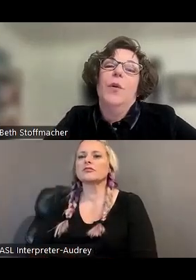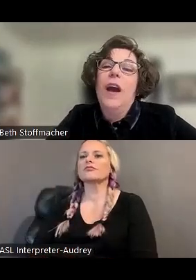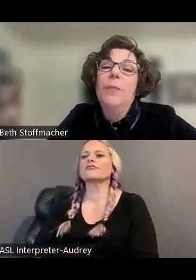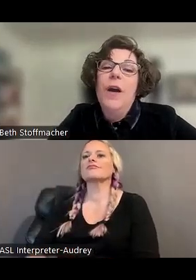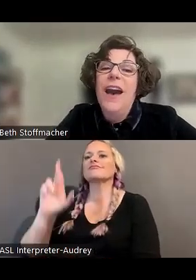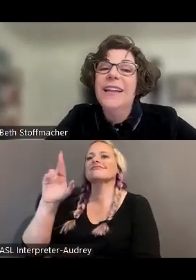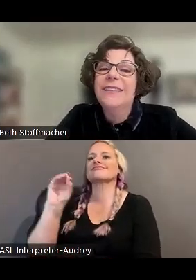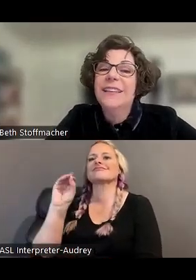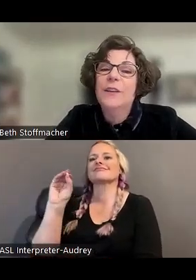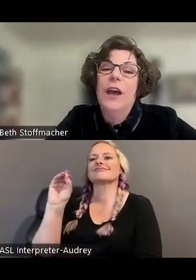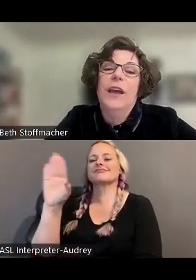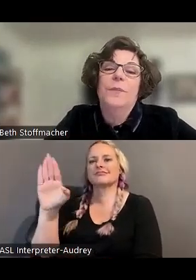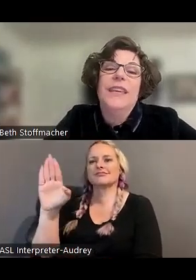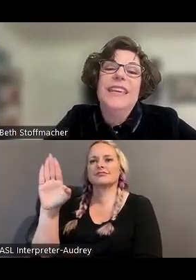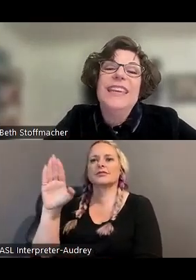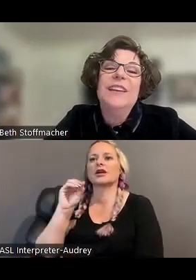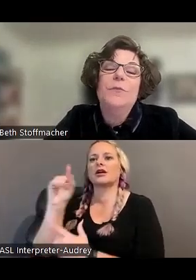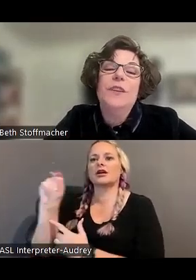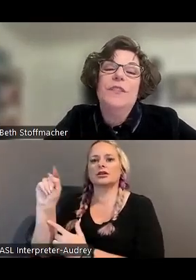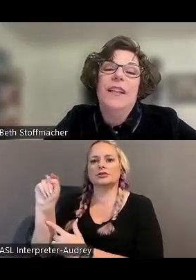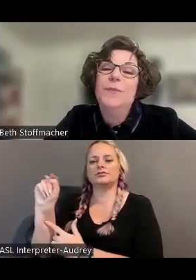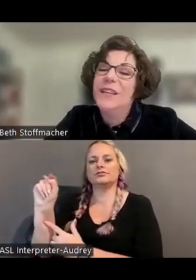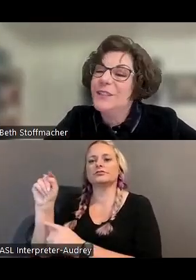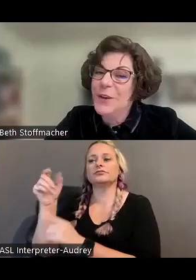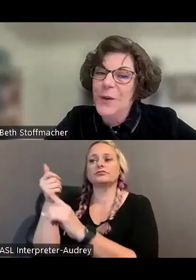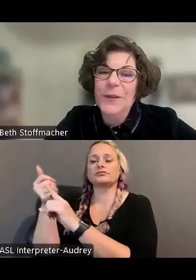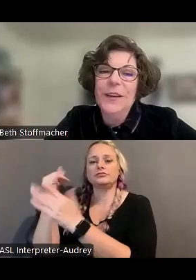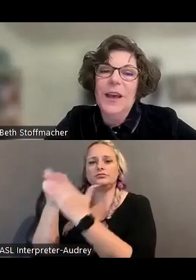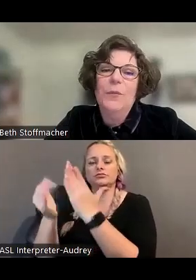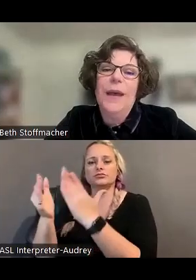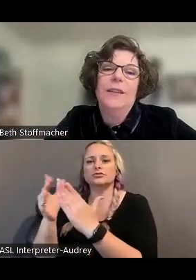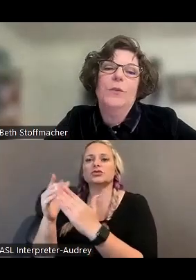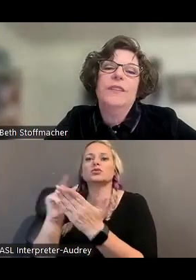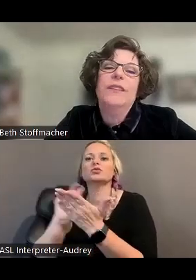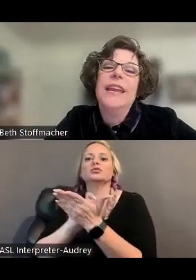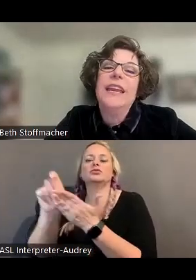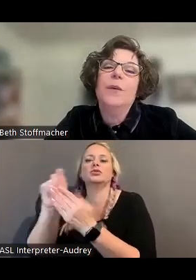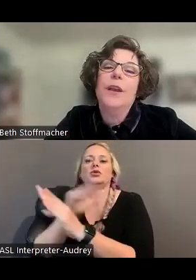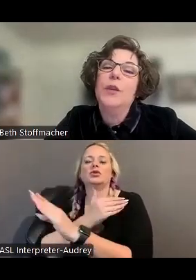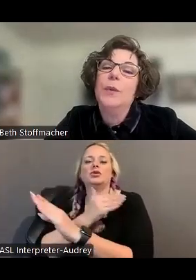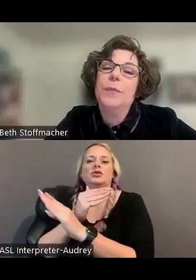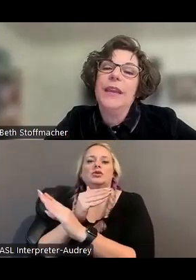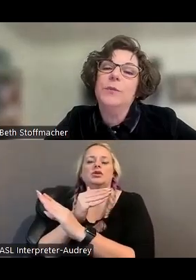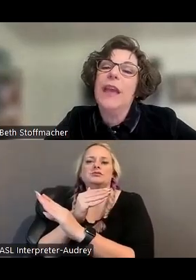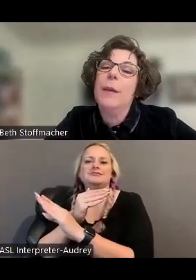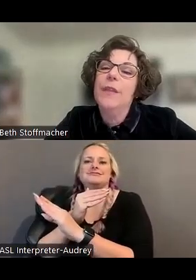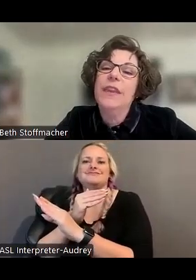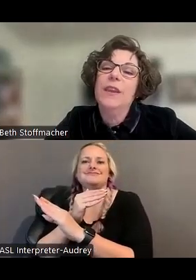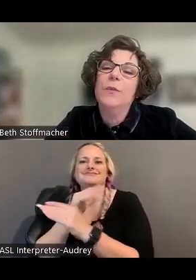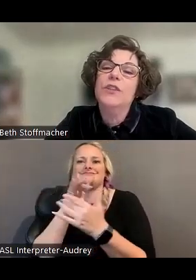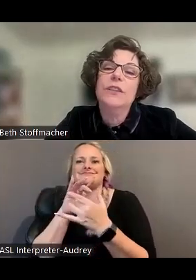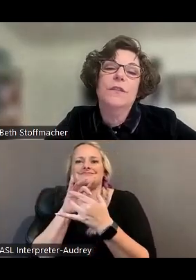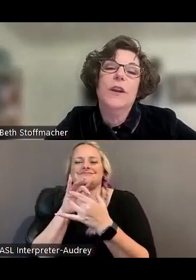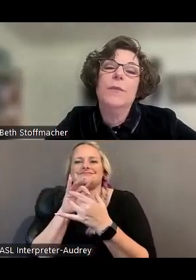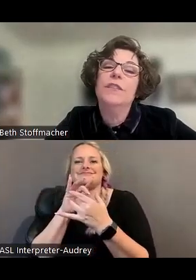Rob Ott, he developed a song about relating among human beings with empathy, which is a form of